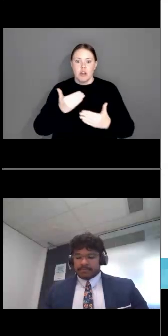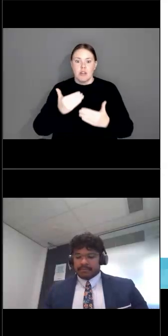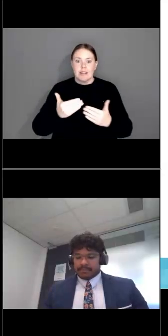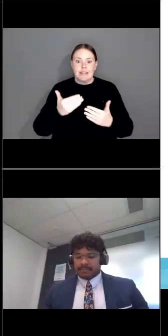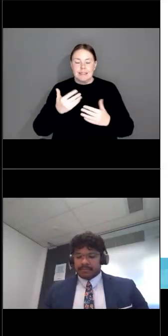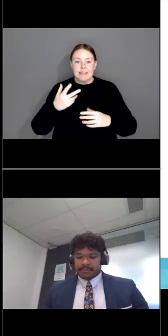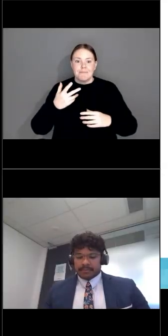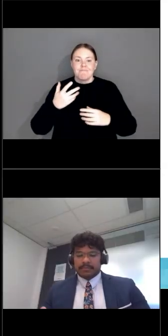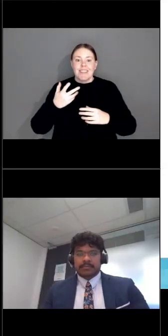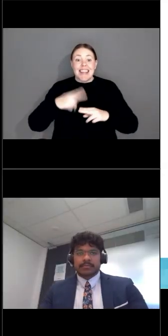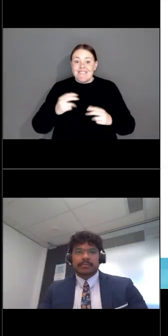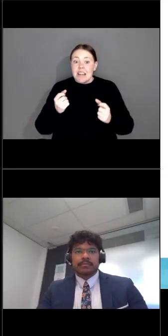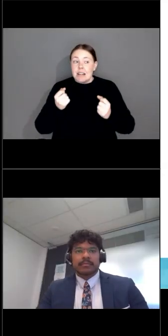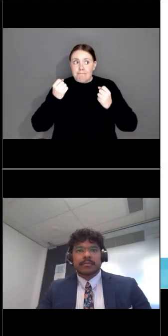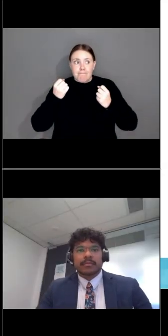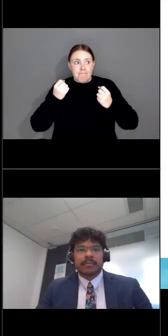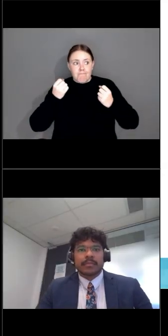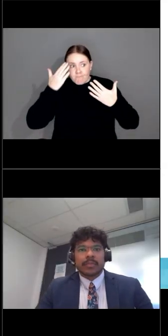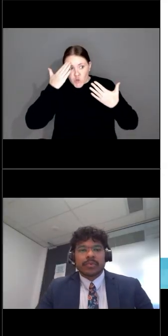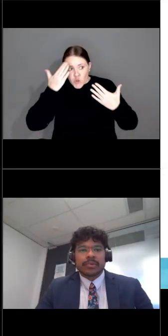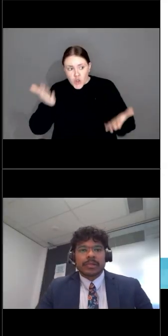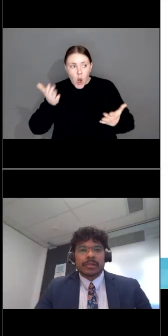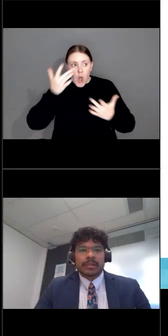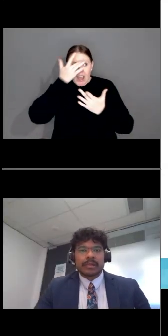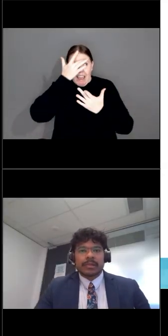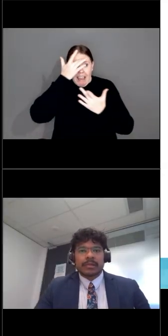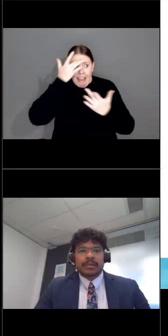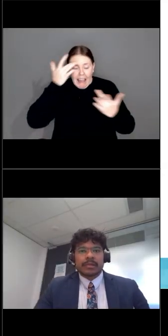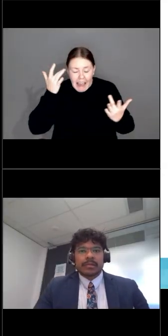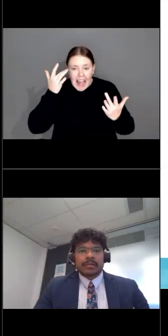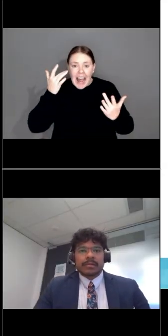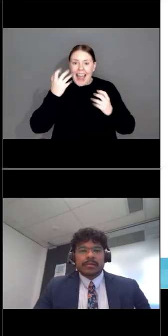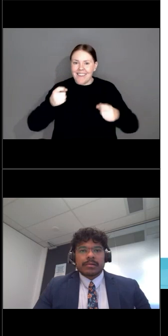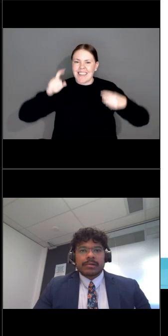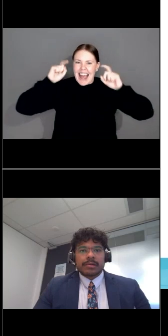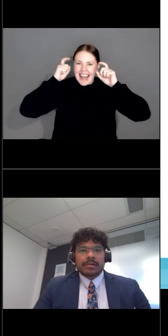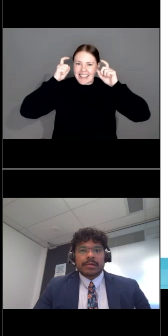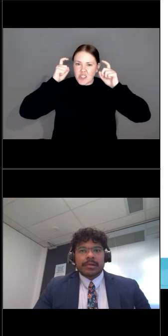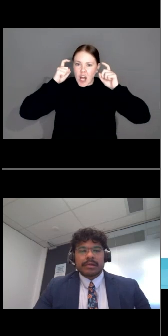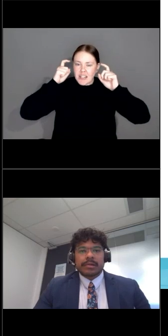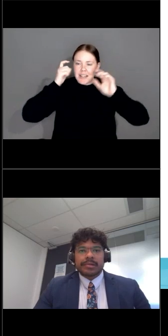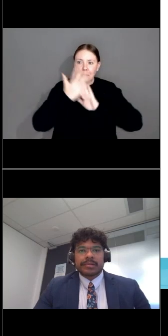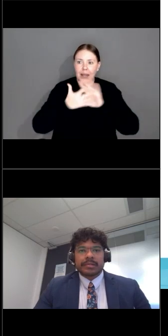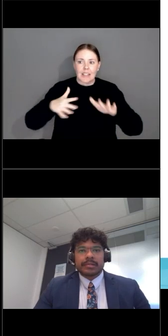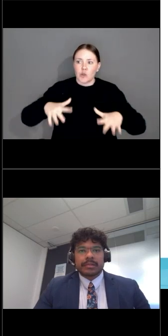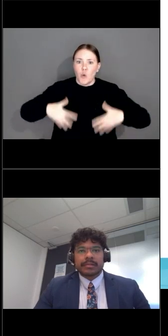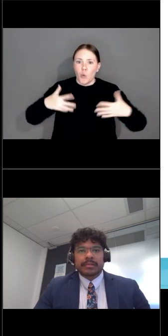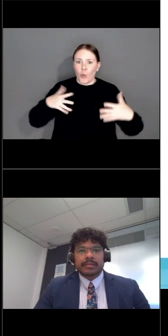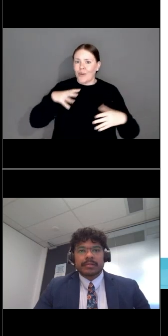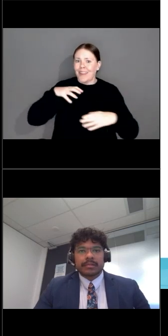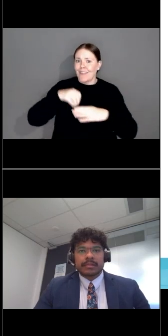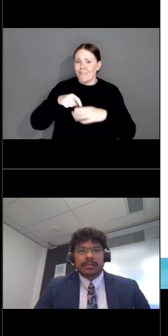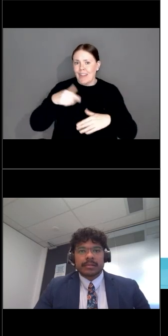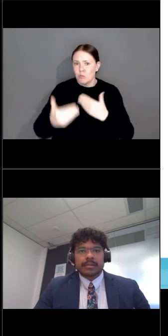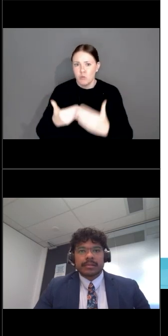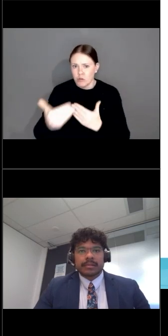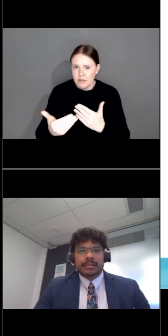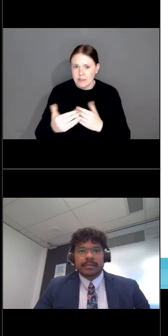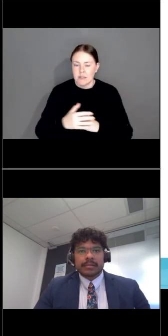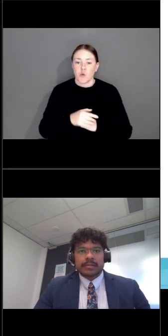is the unknown um so by using these cards and stickers in the pack we can um talk to them in in